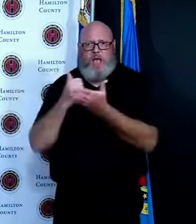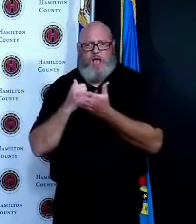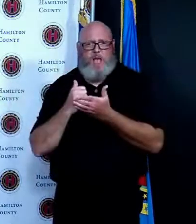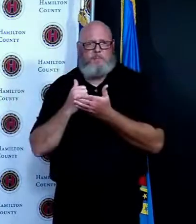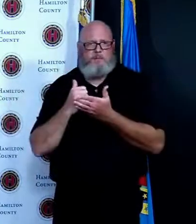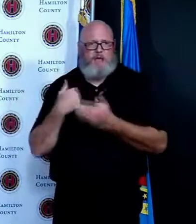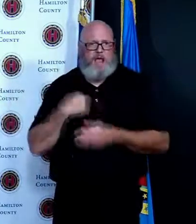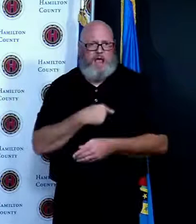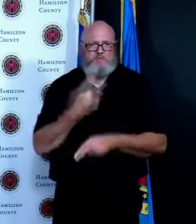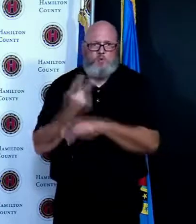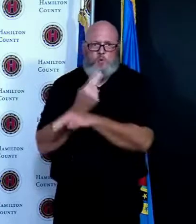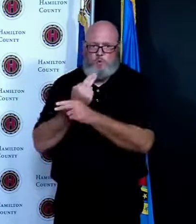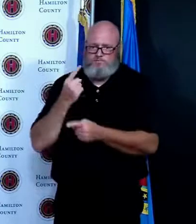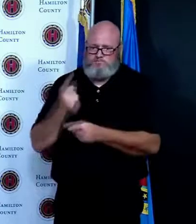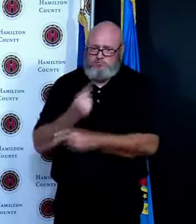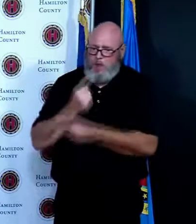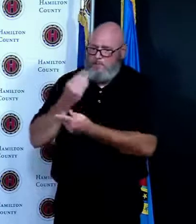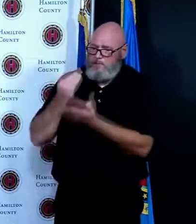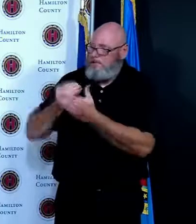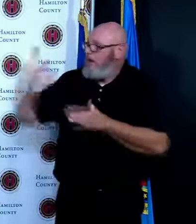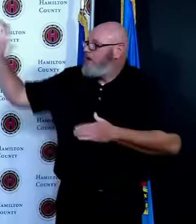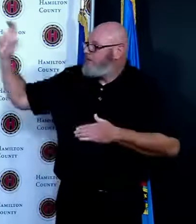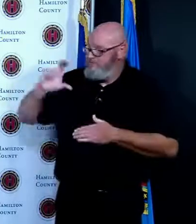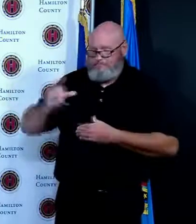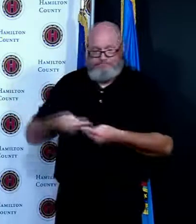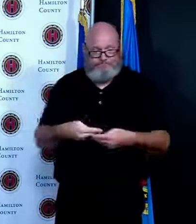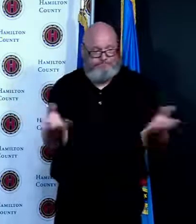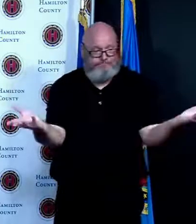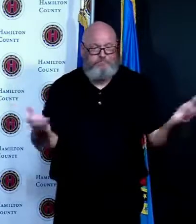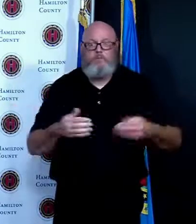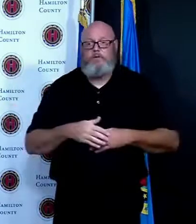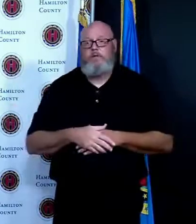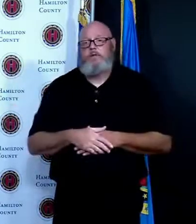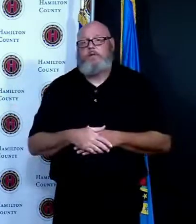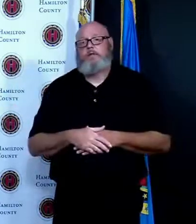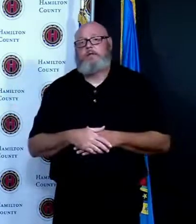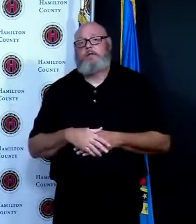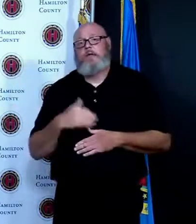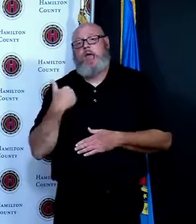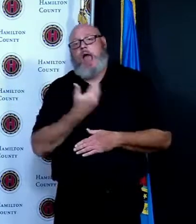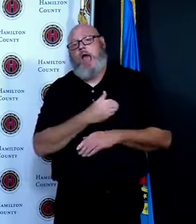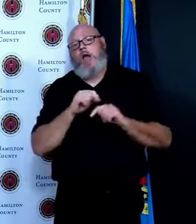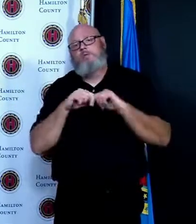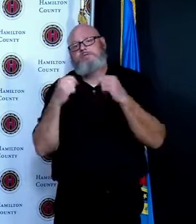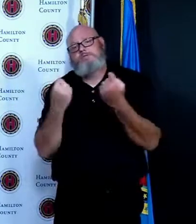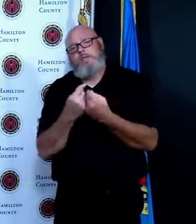but there's also an internal team that has worked seven days a week night and day to